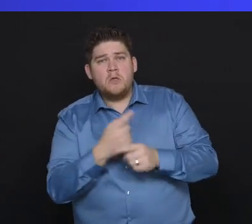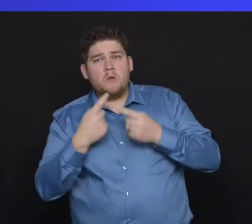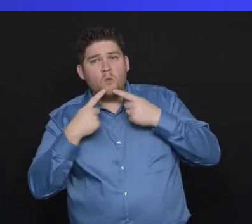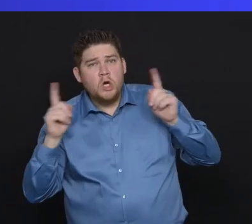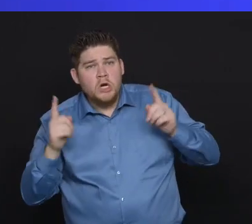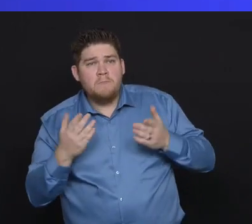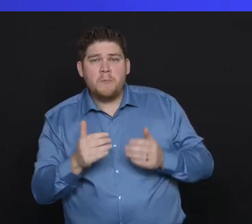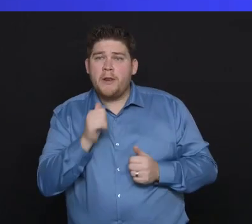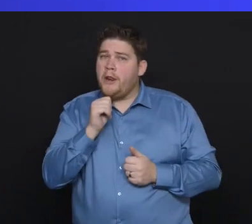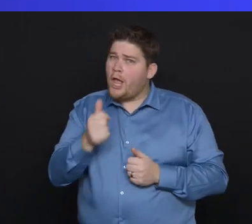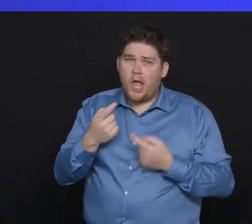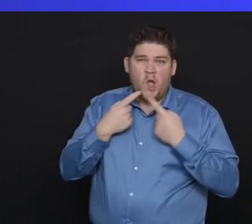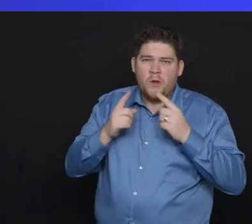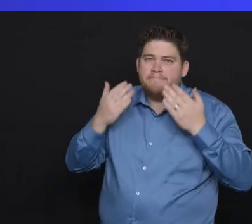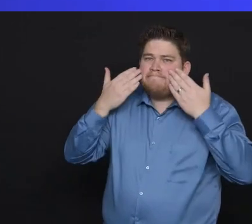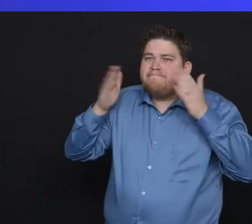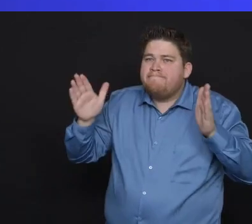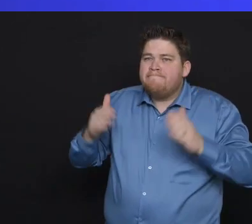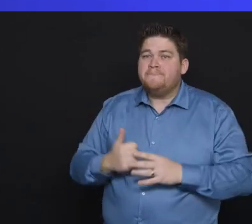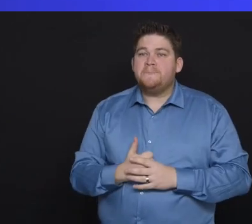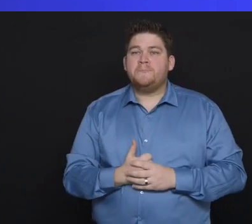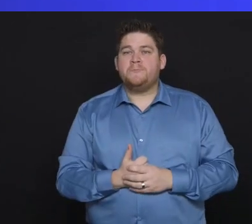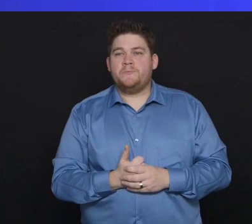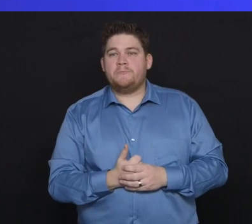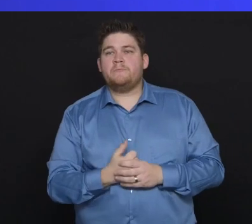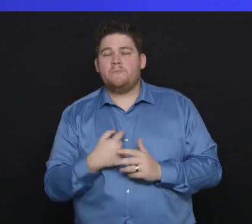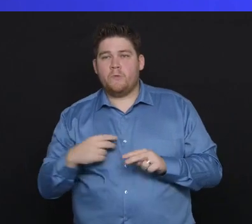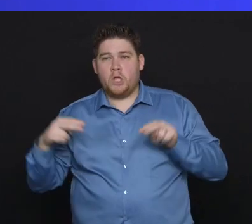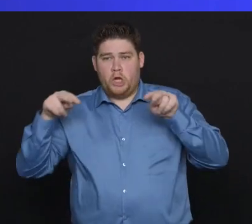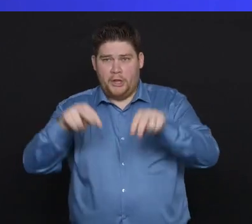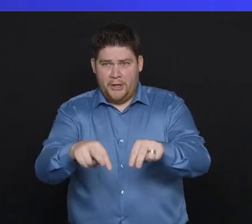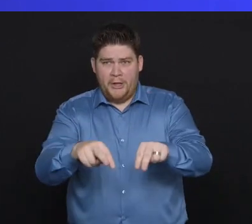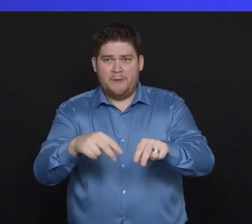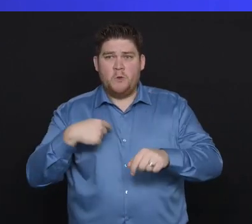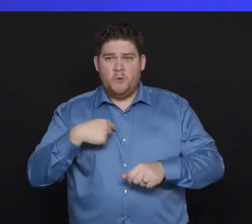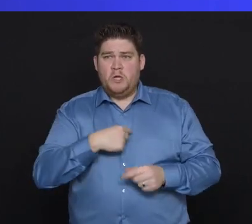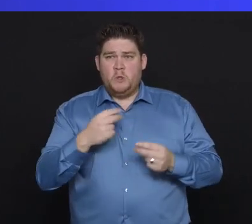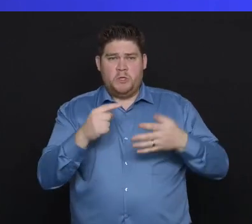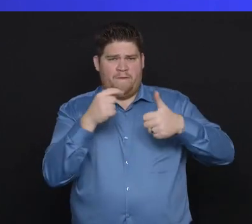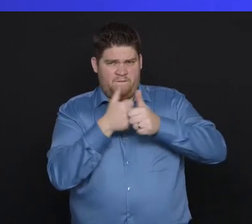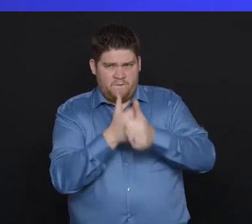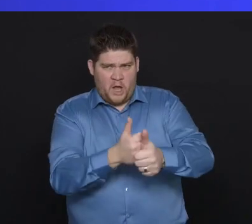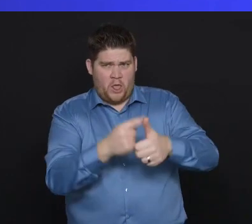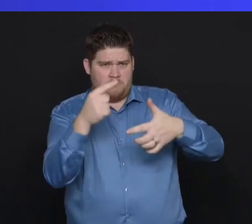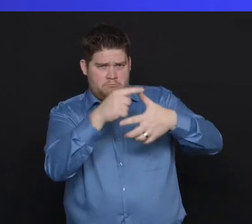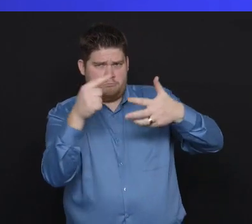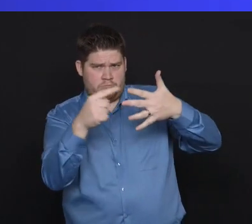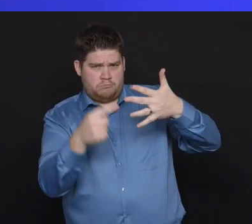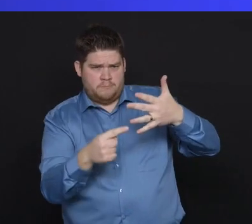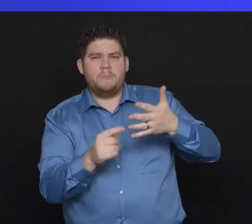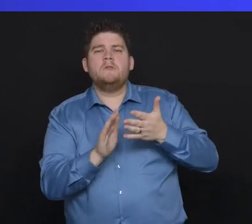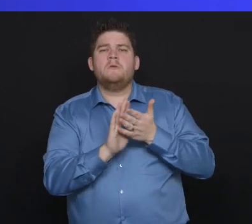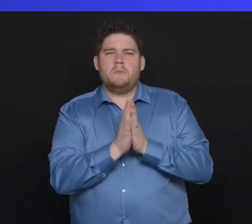It might be working and it's incredibly important. The modelers have shown us that if we do this right, it is what is going to save